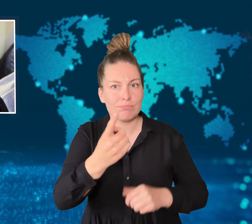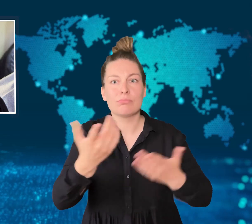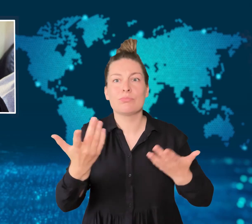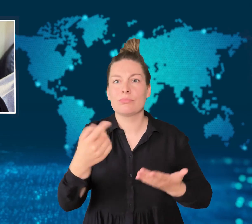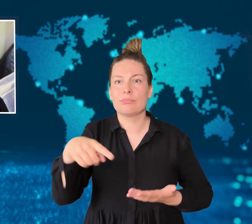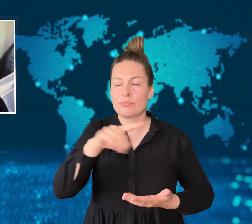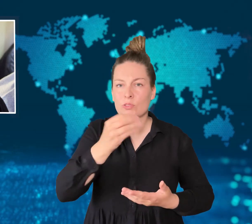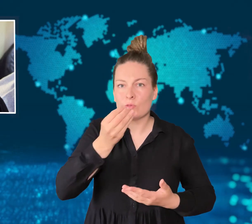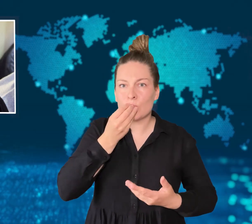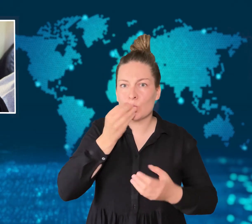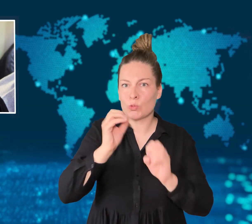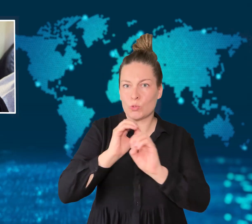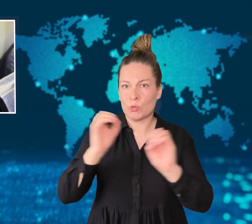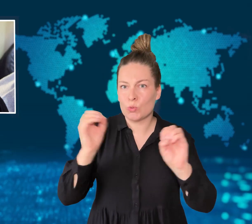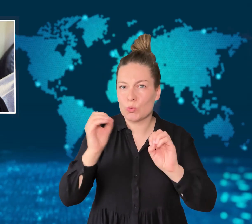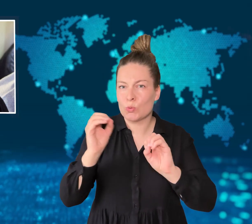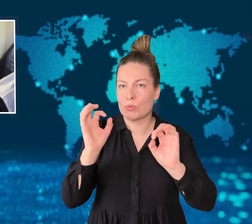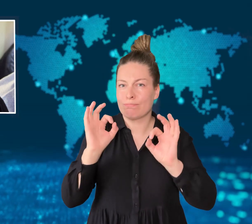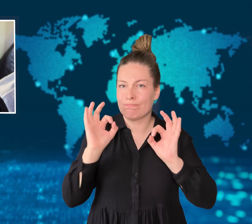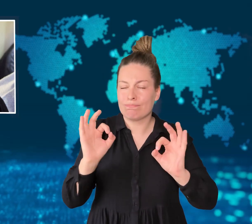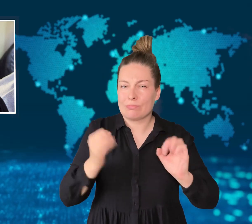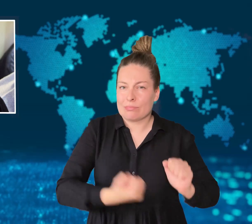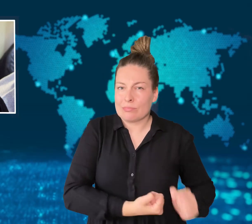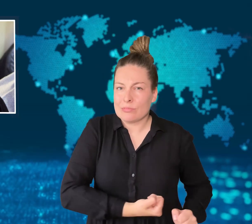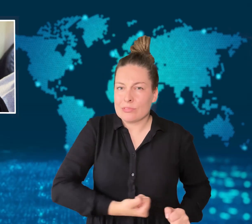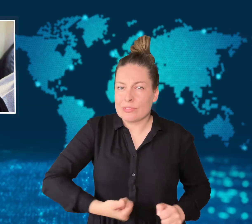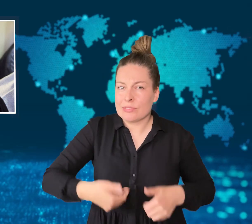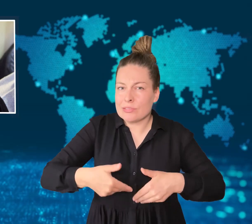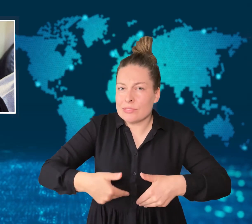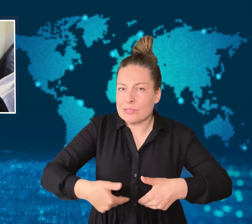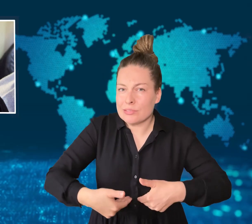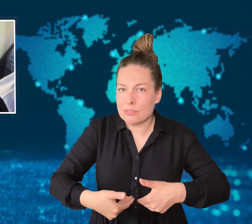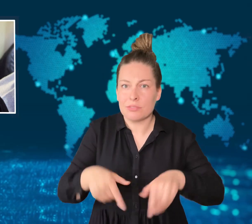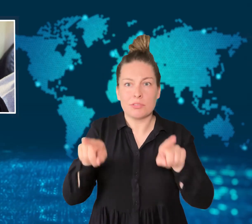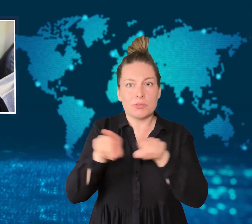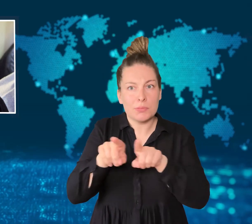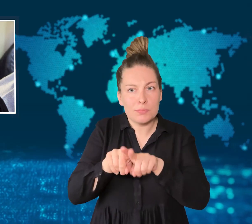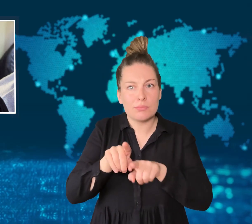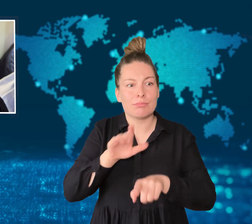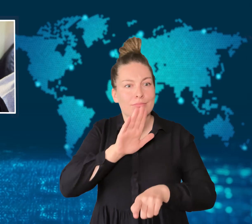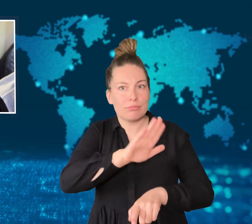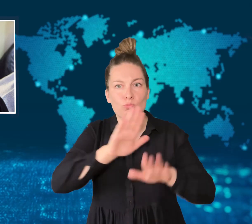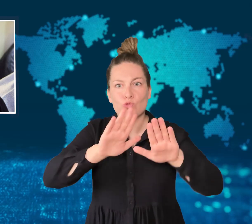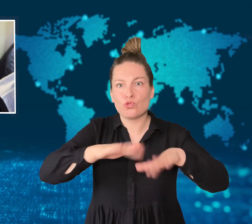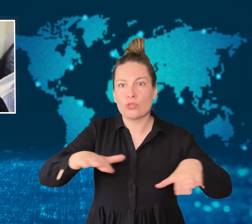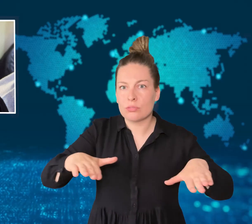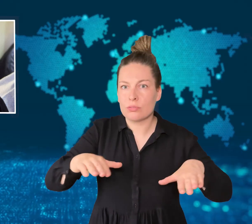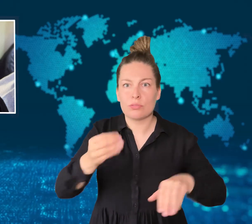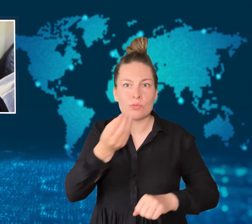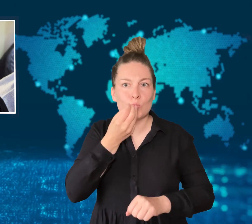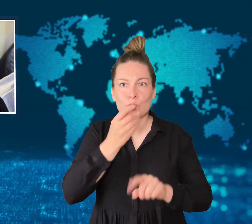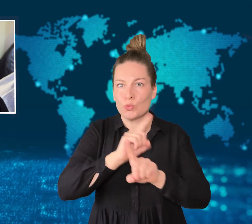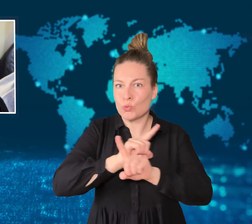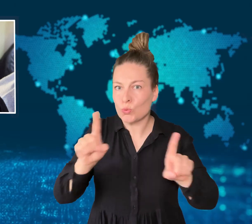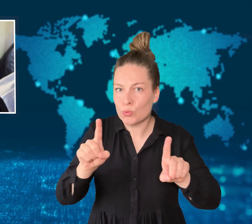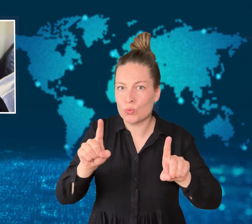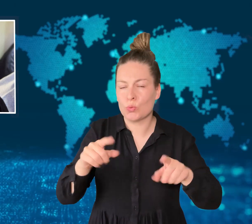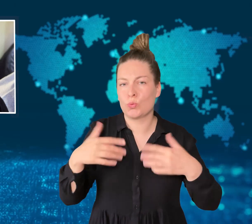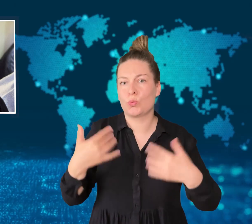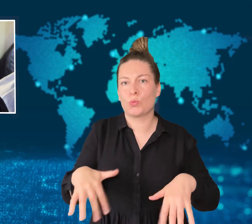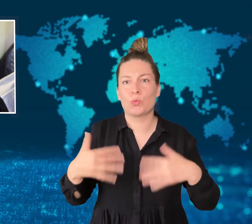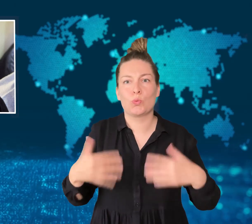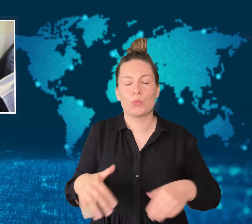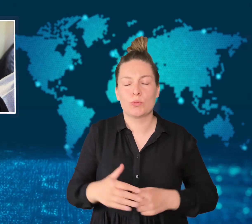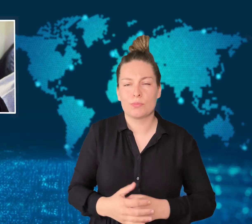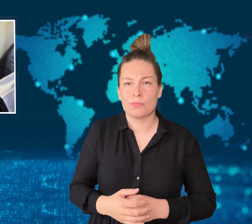fast because of his teachings.